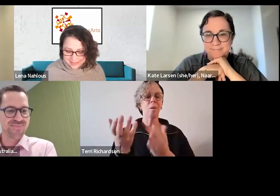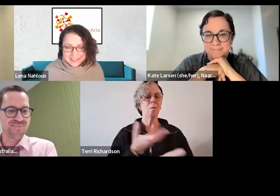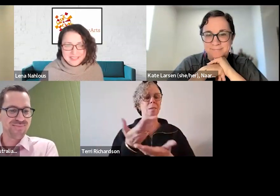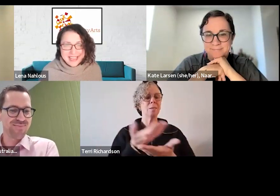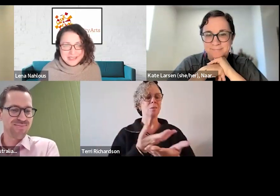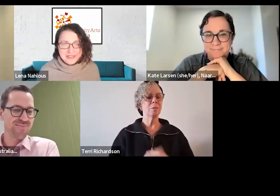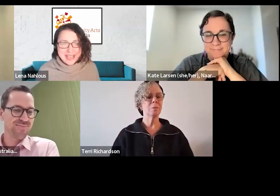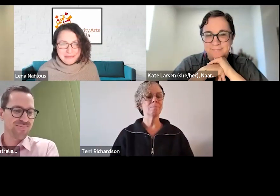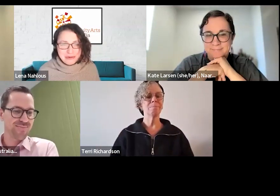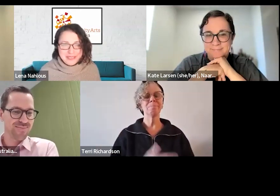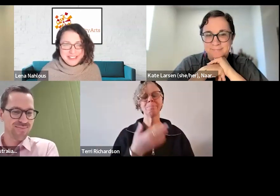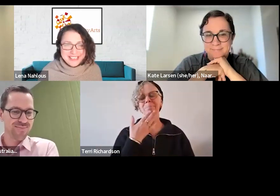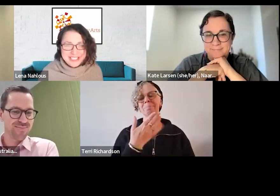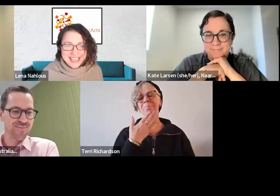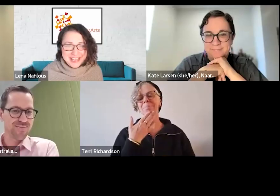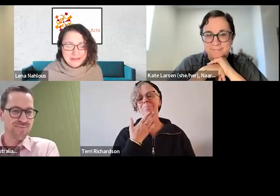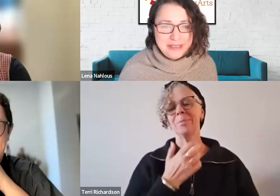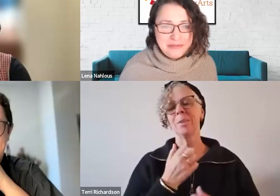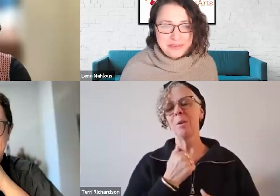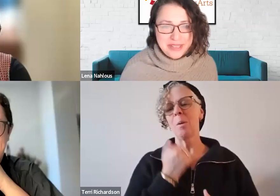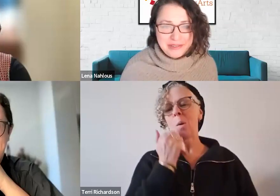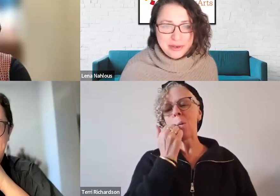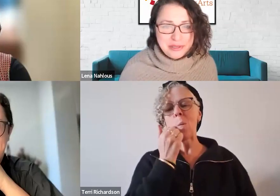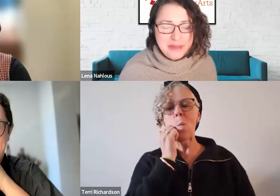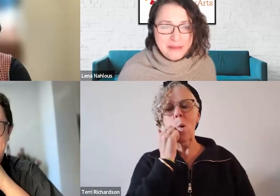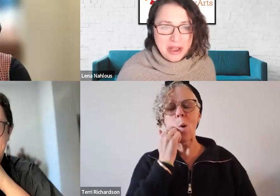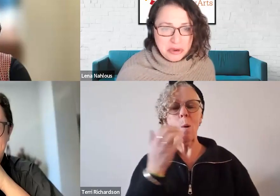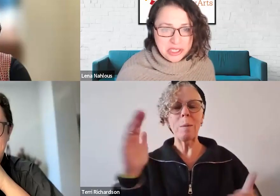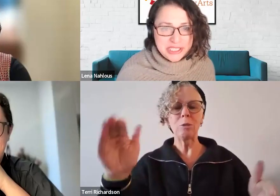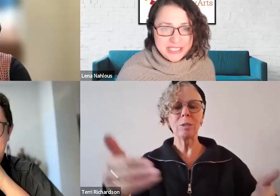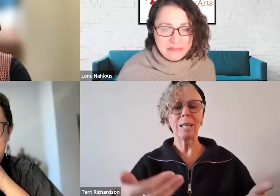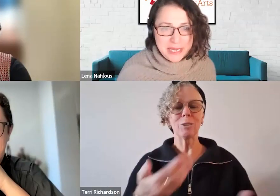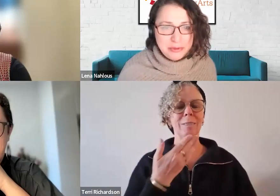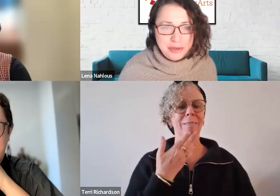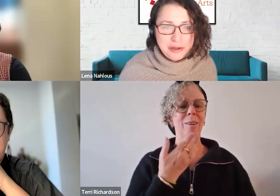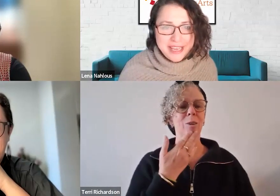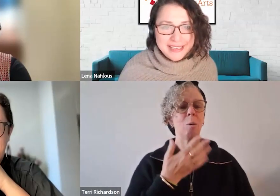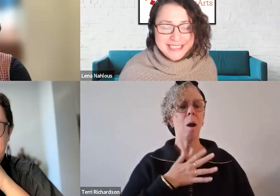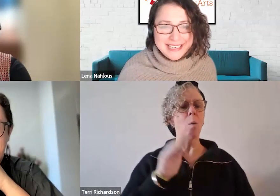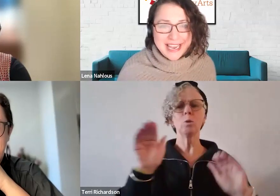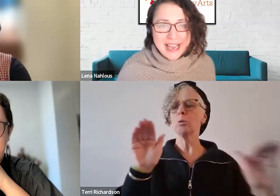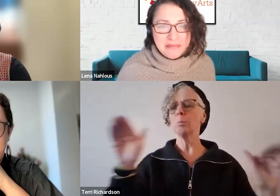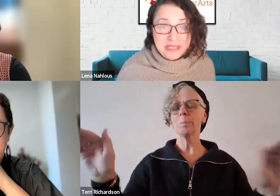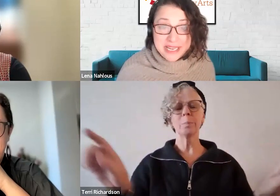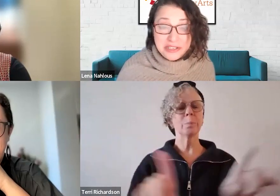Thanks for that warm introduction, Adam, and for that welcome. I wanted to let people know that this session